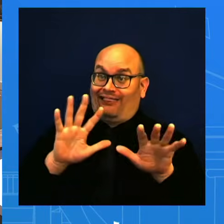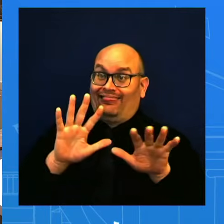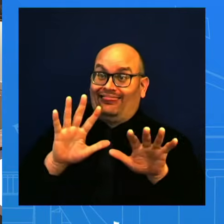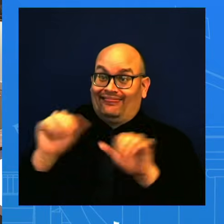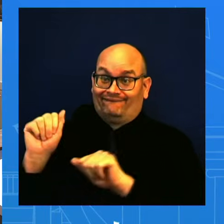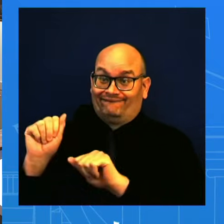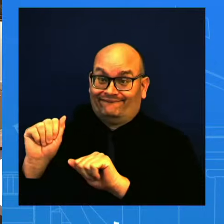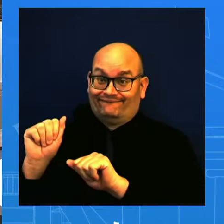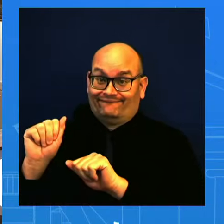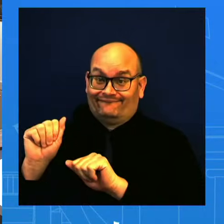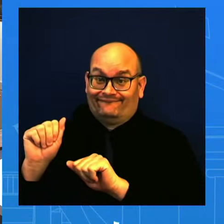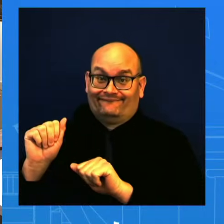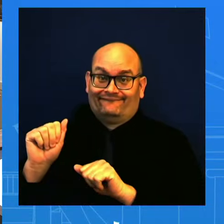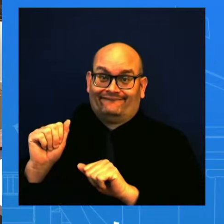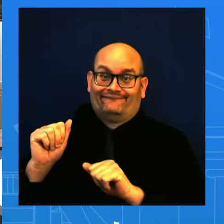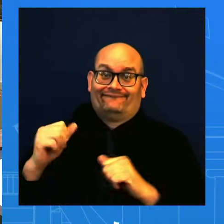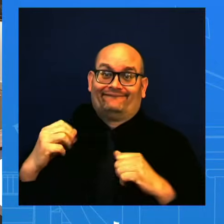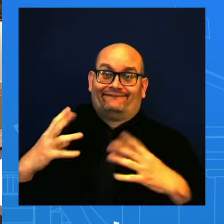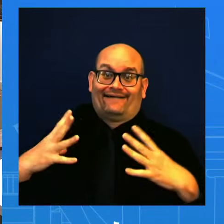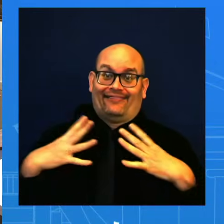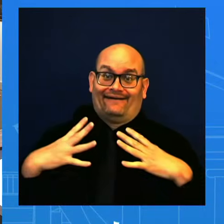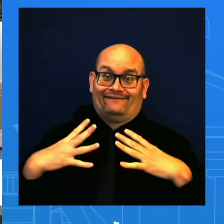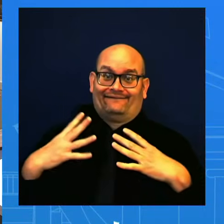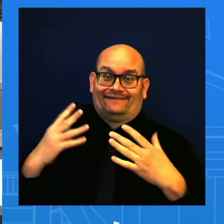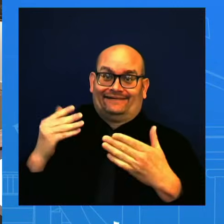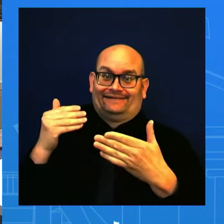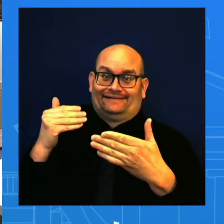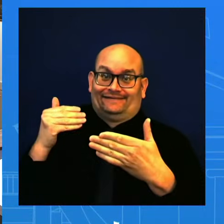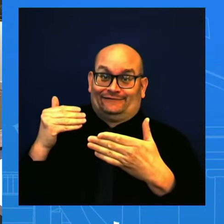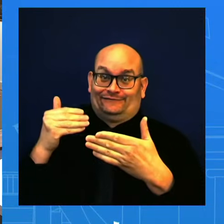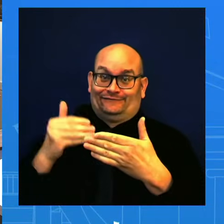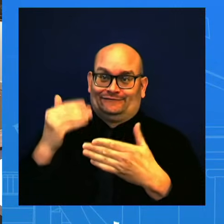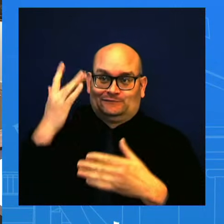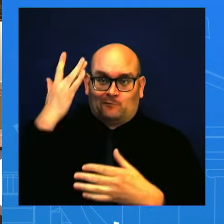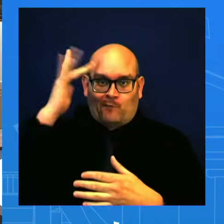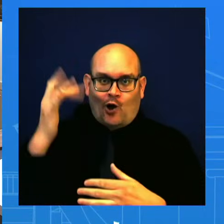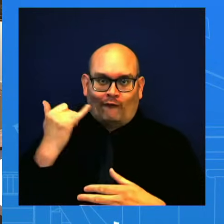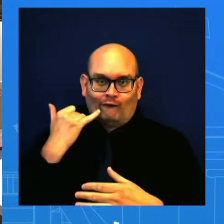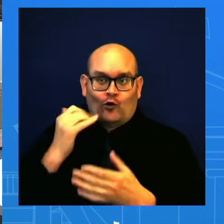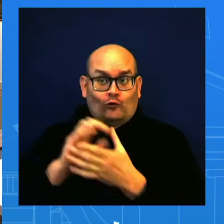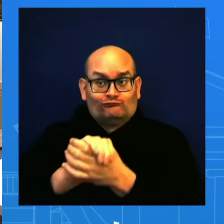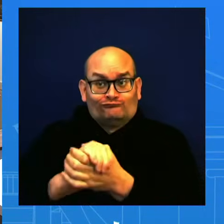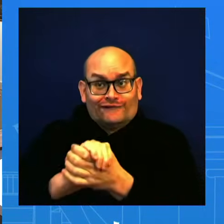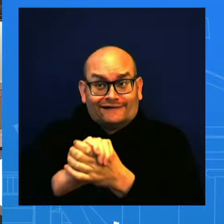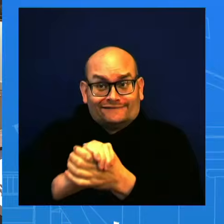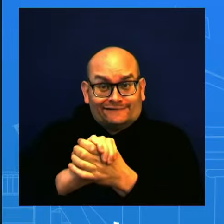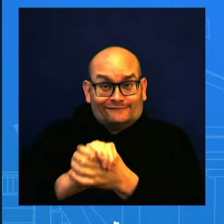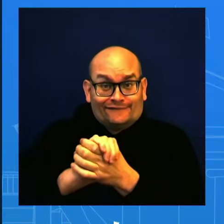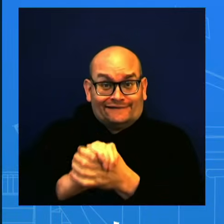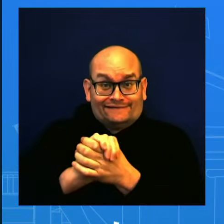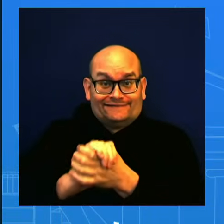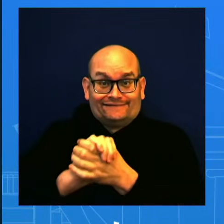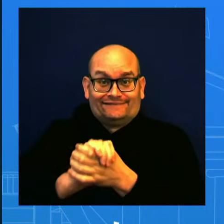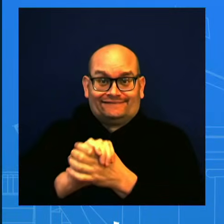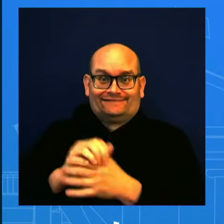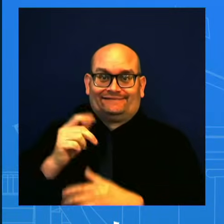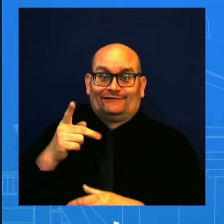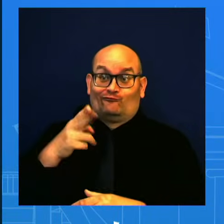He wants to get this done. He wants the war to end. He wants hostages to come home and to go home to their loved ones and families.